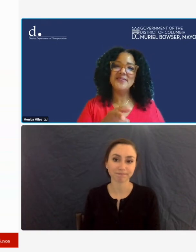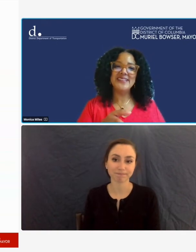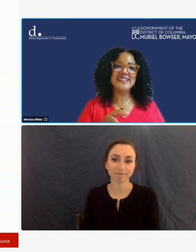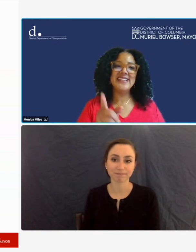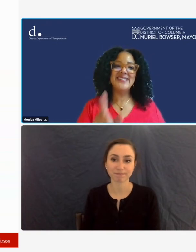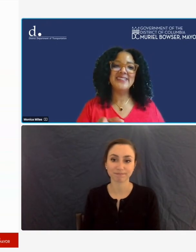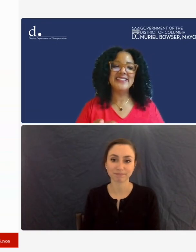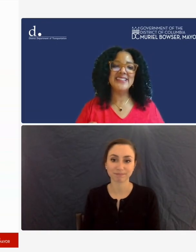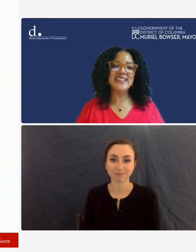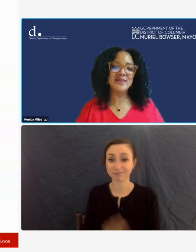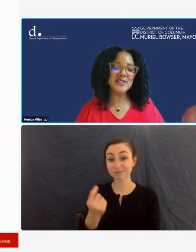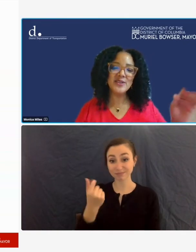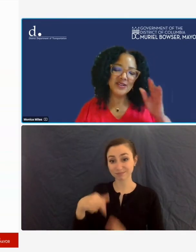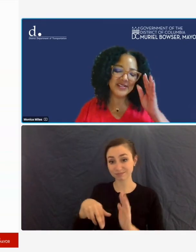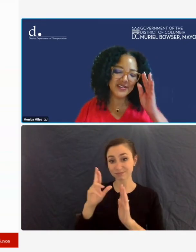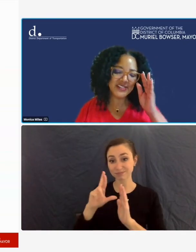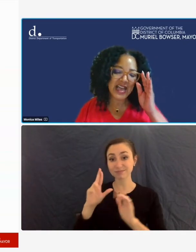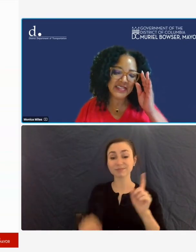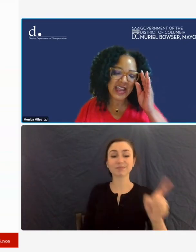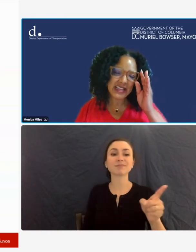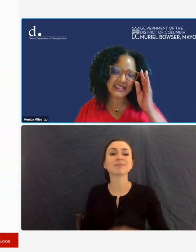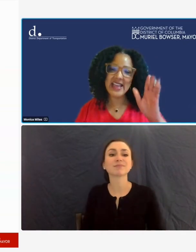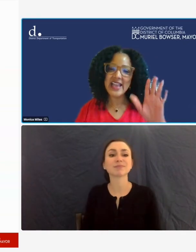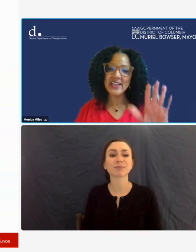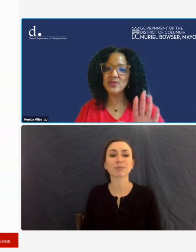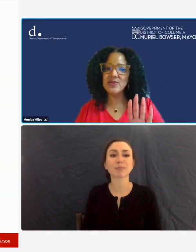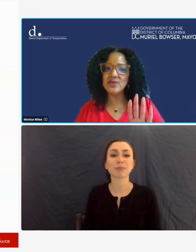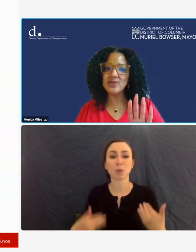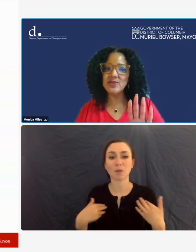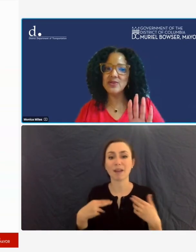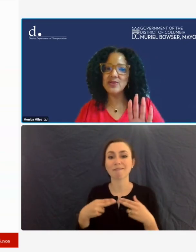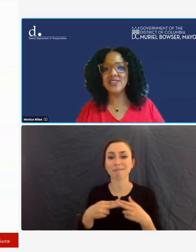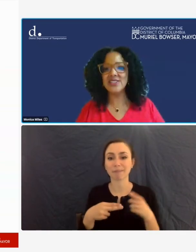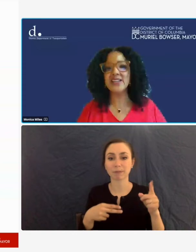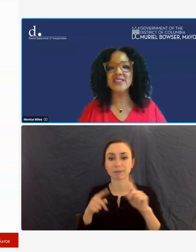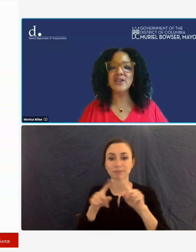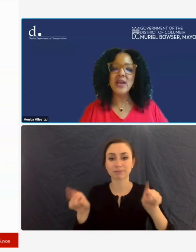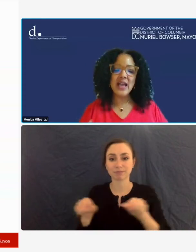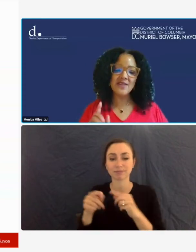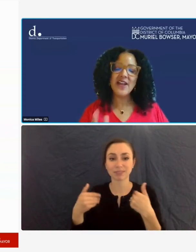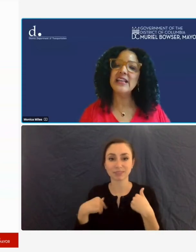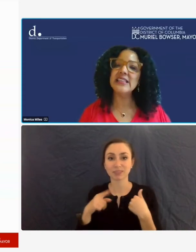it is here is the um so there is a slide that has the actual regulations there so i've highlighted